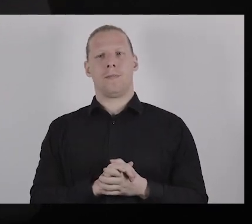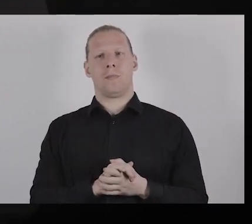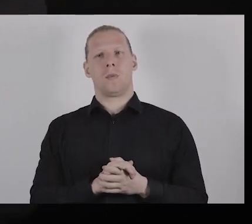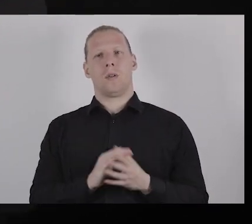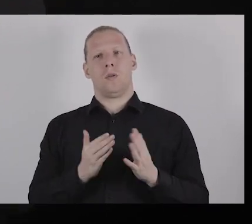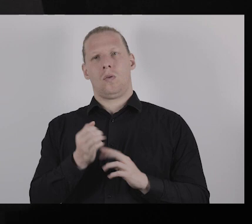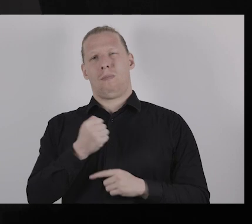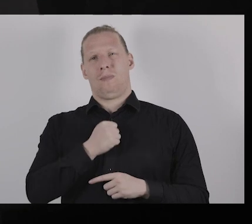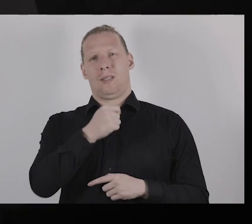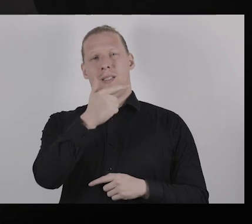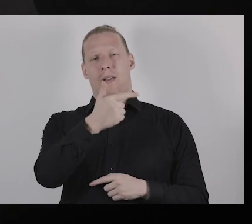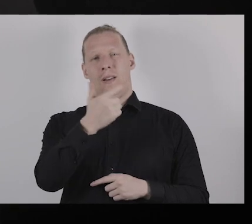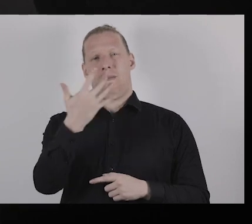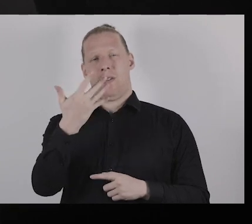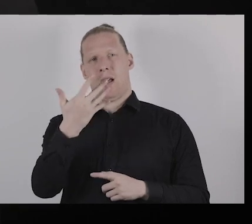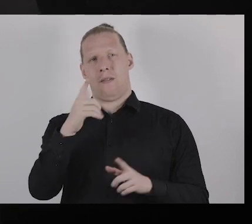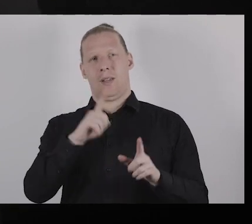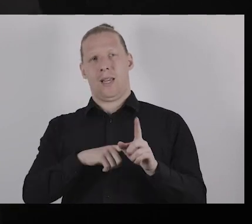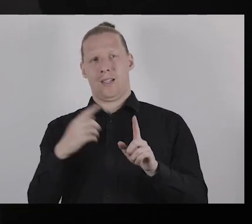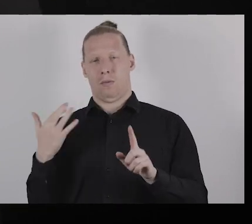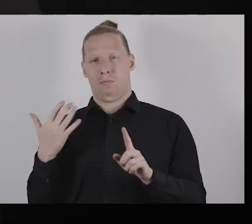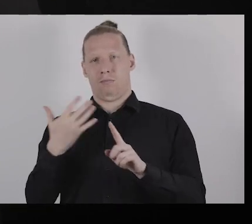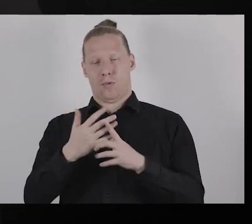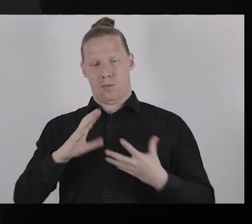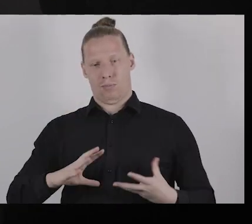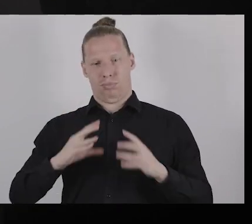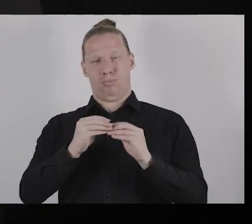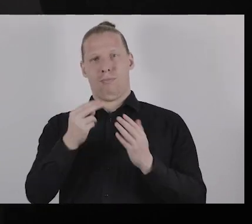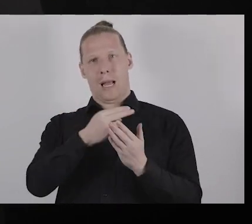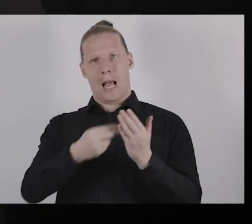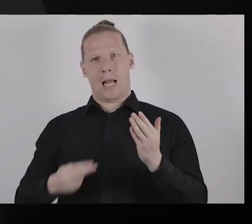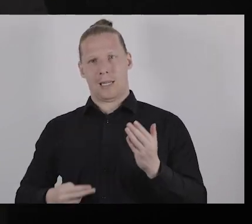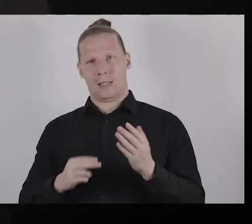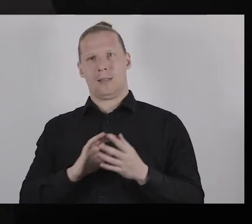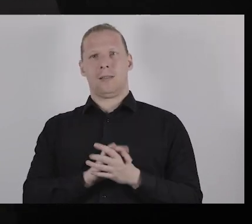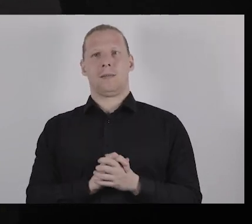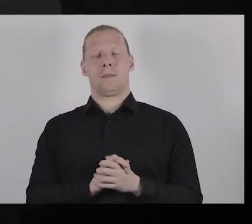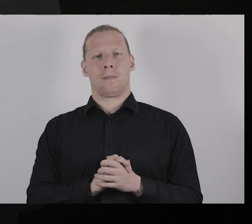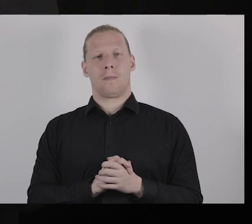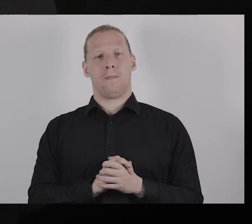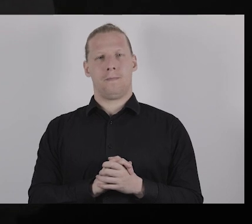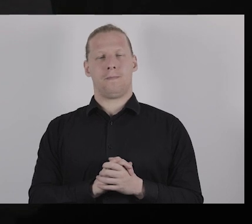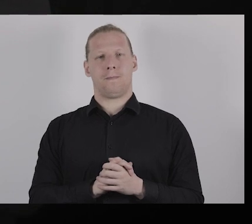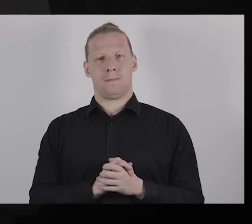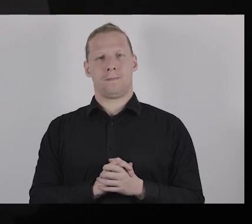75 years of making art... has, um...